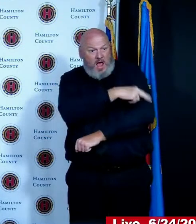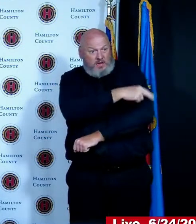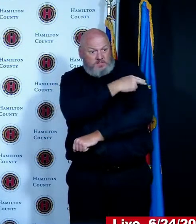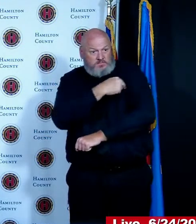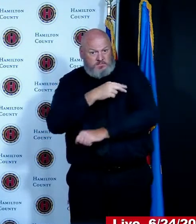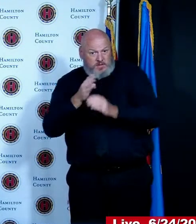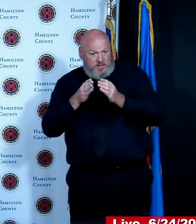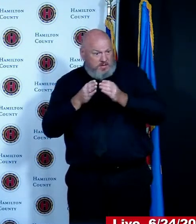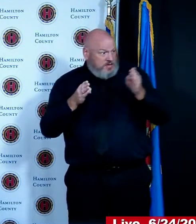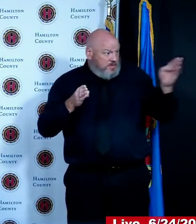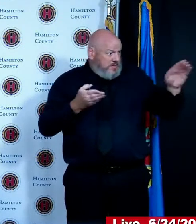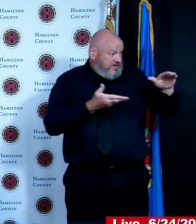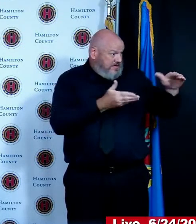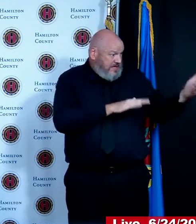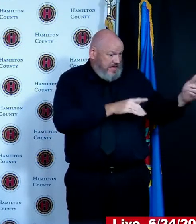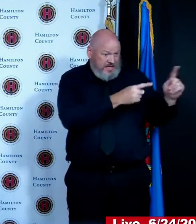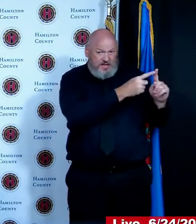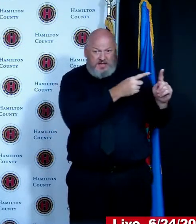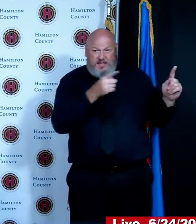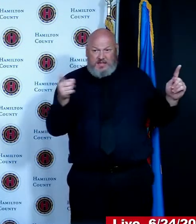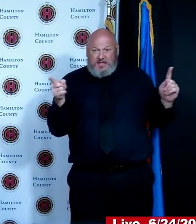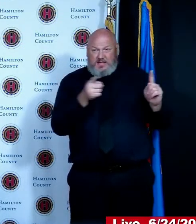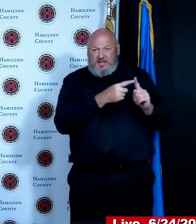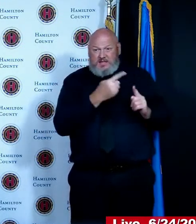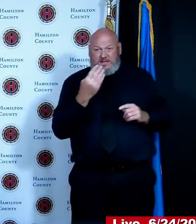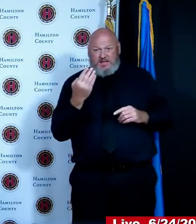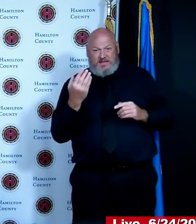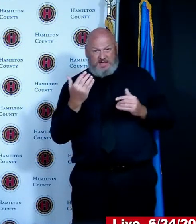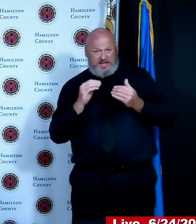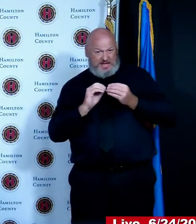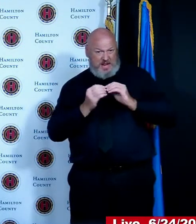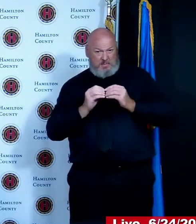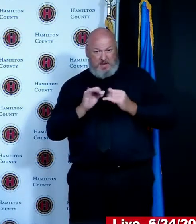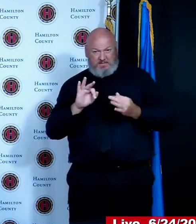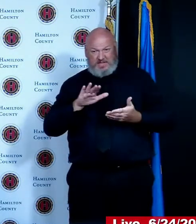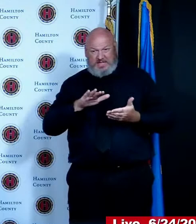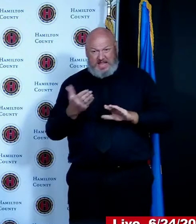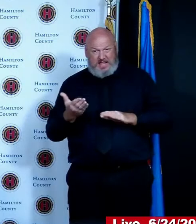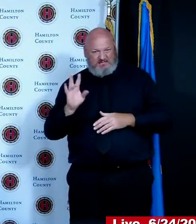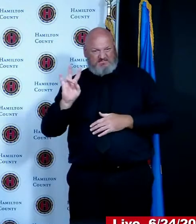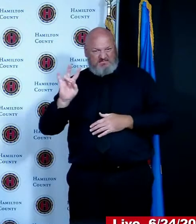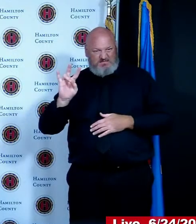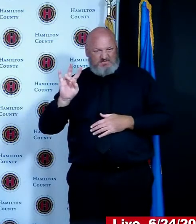death numbers the delta here today is seven let's go back in time again few